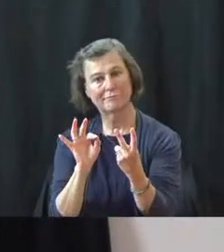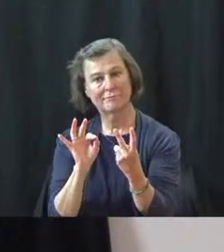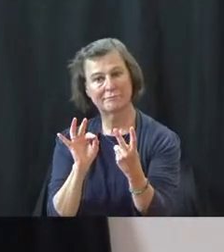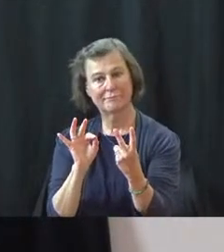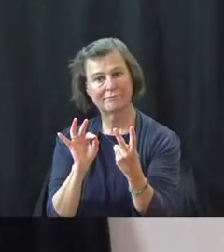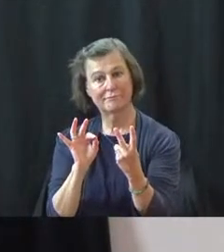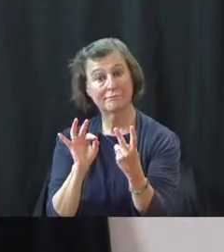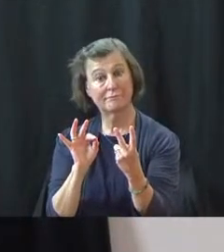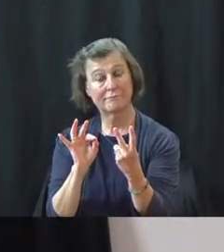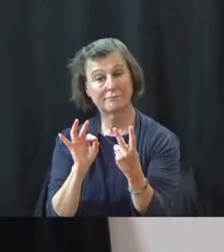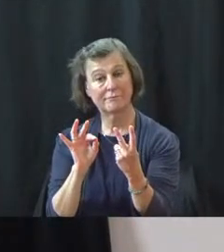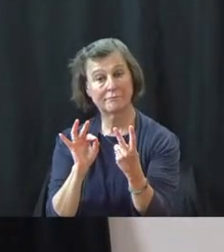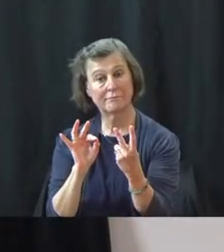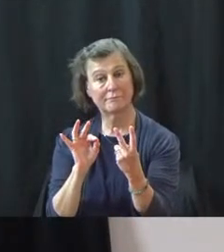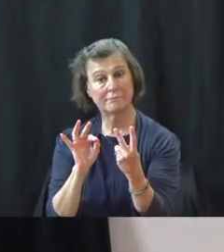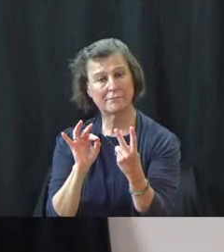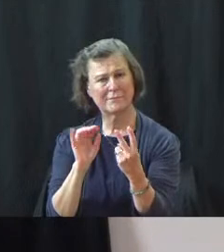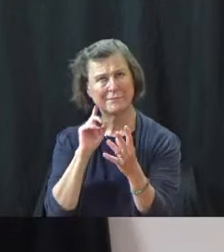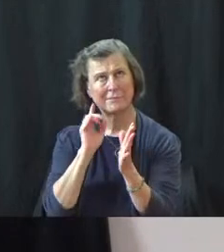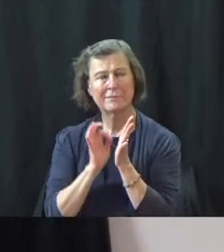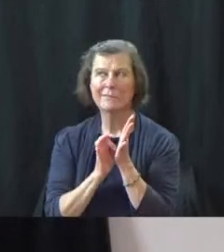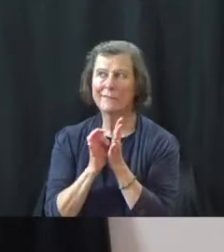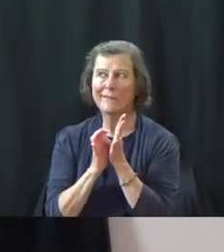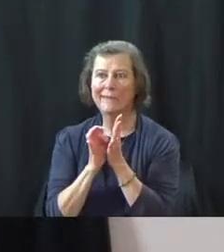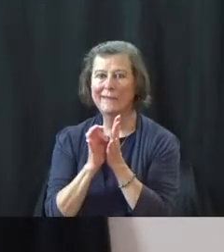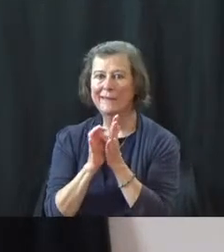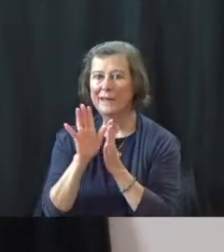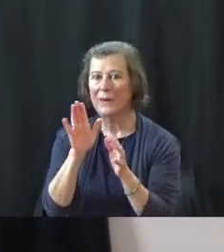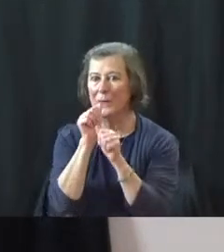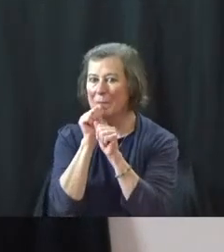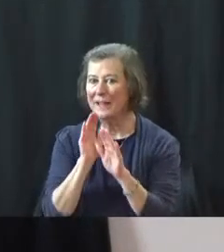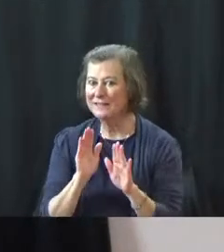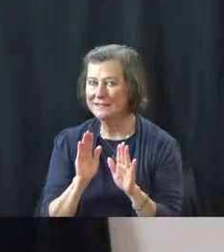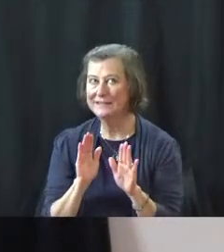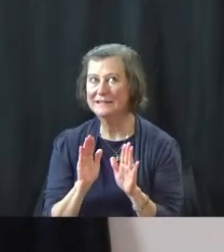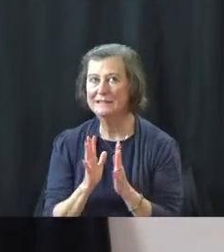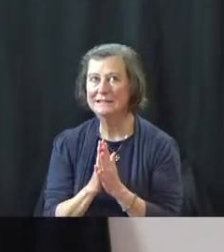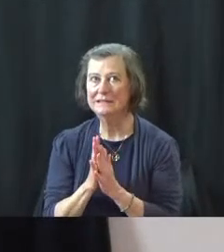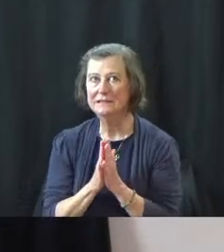Will you count your blessings?